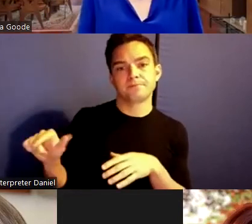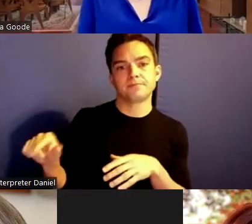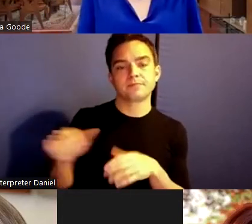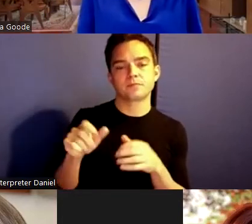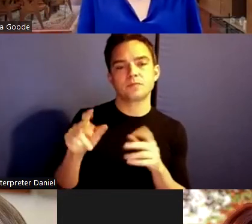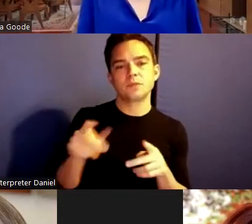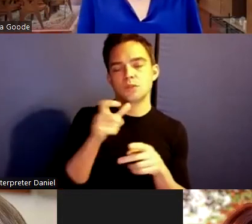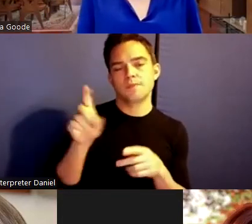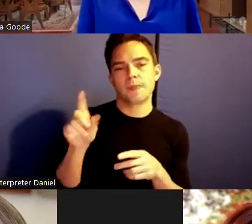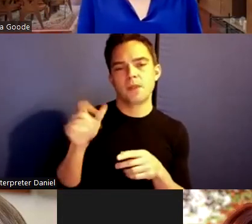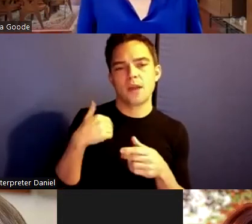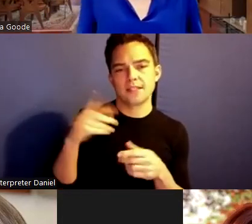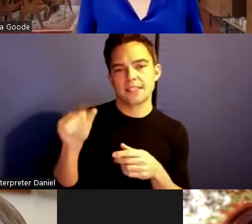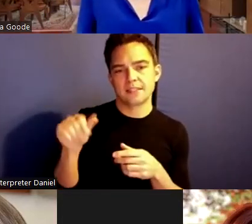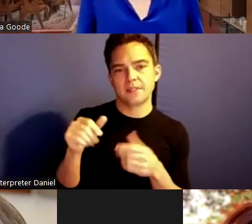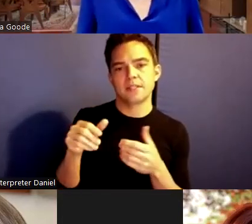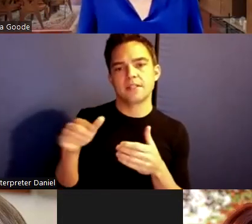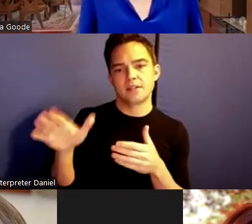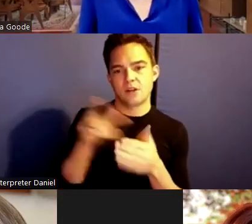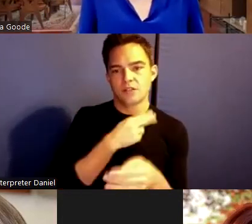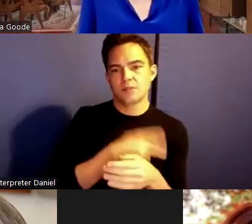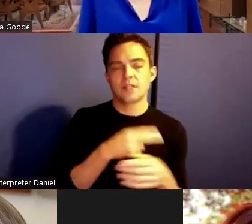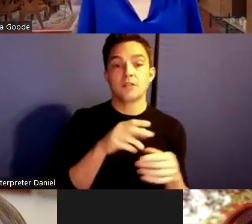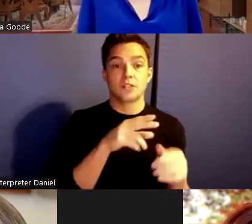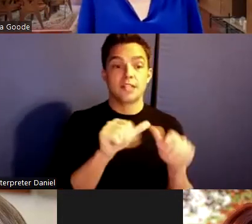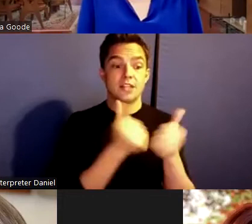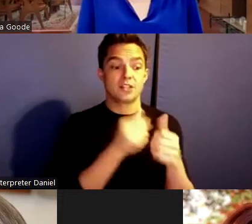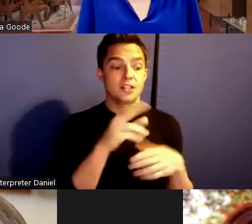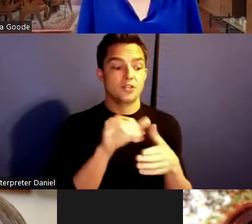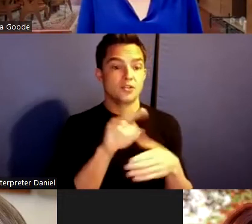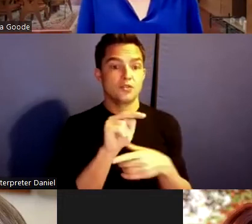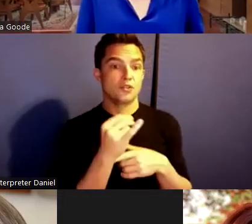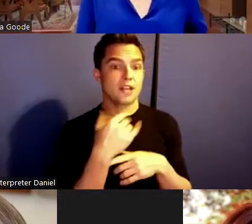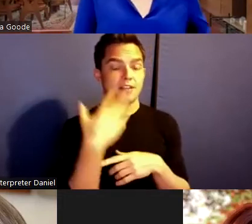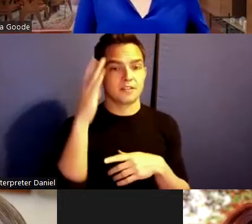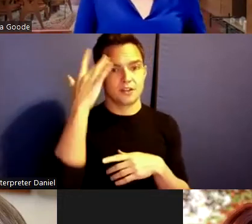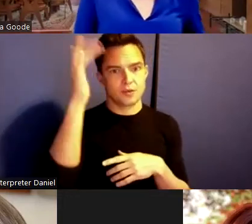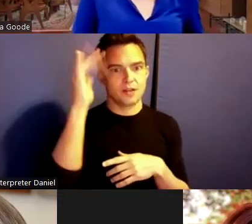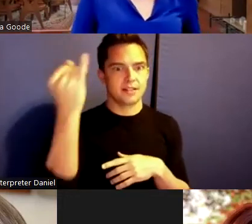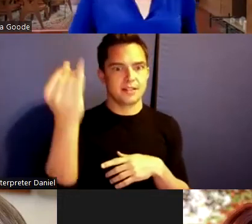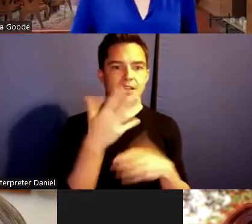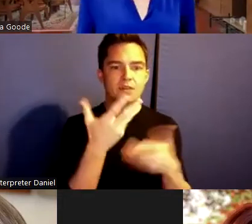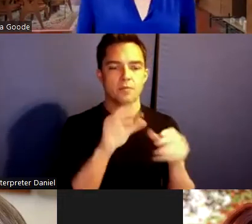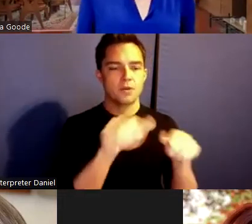who was in the hospital. And it was an agency in New Jersey who came up with a brilliant idea. They didn't want to put anything in writing. So they used a big